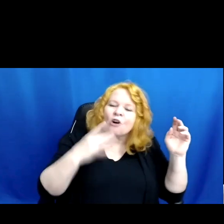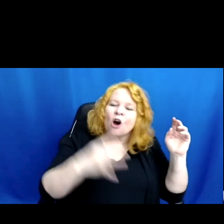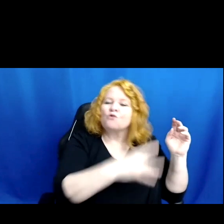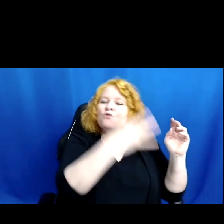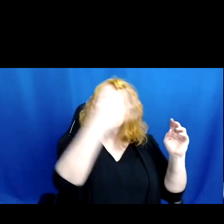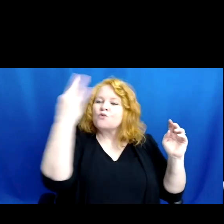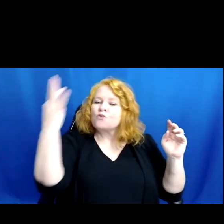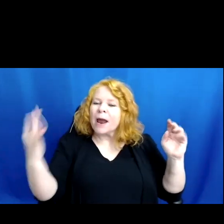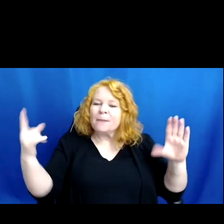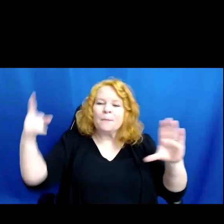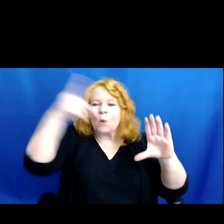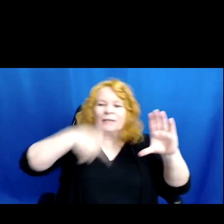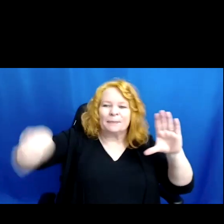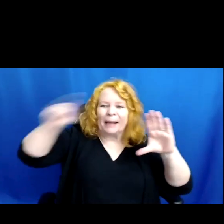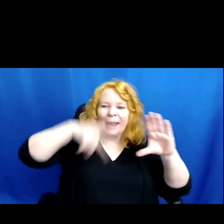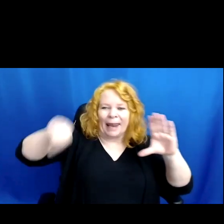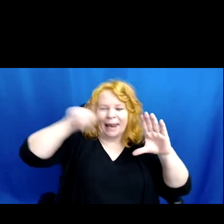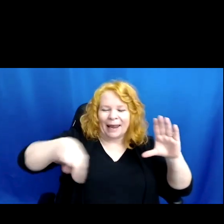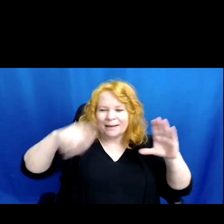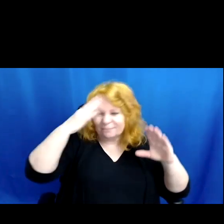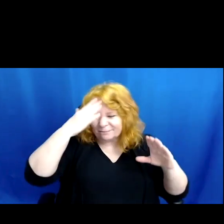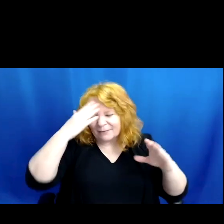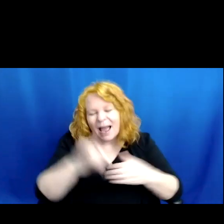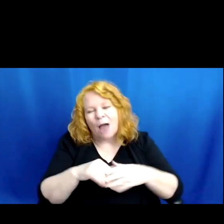I do a big warm welcome with the gloves and my cheerleader pom poms.